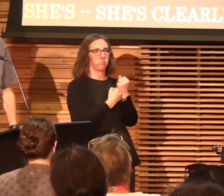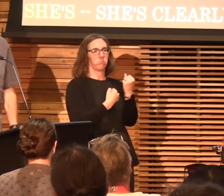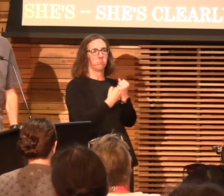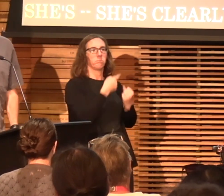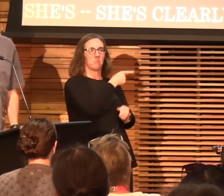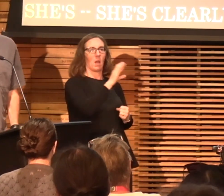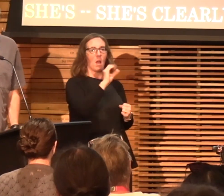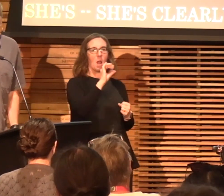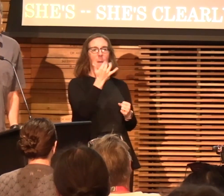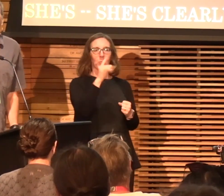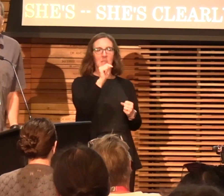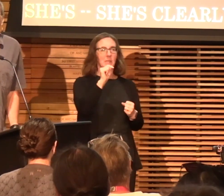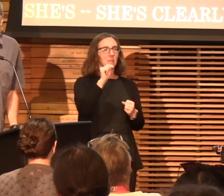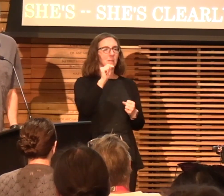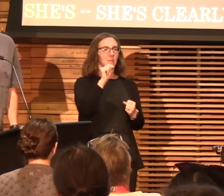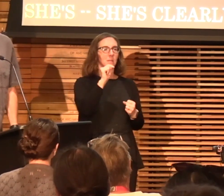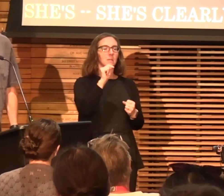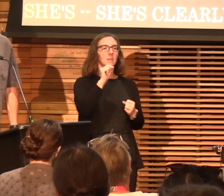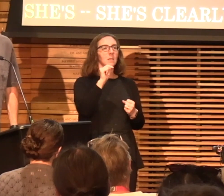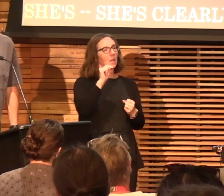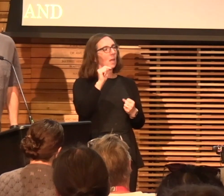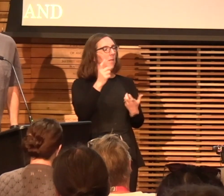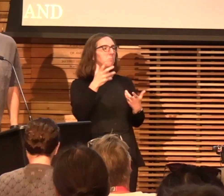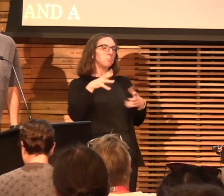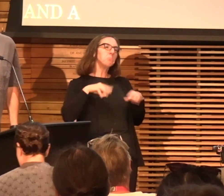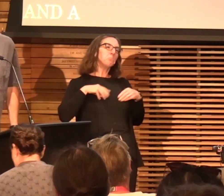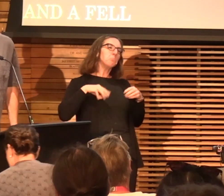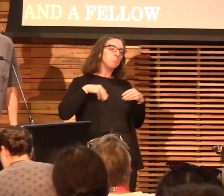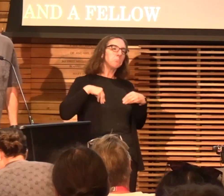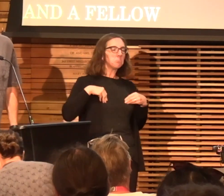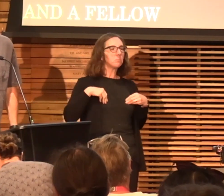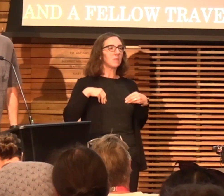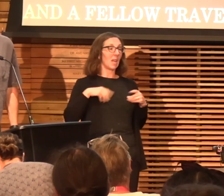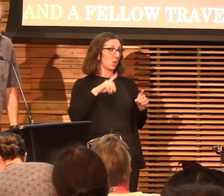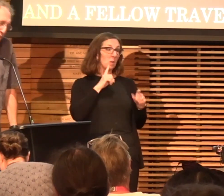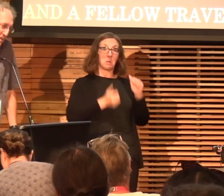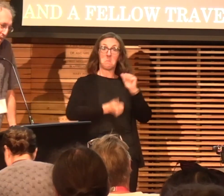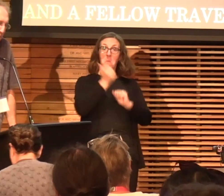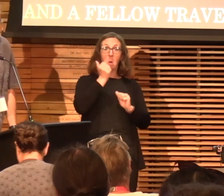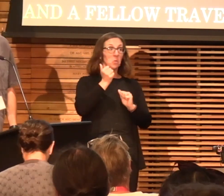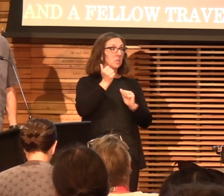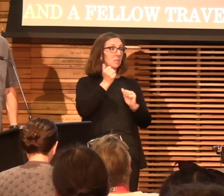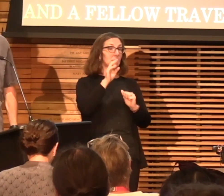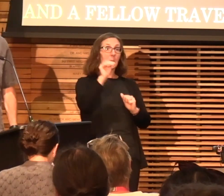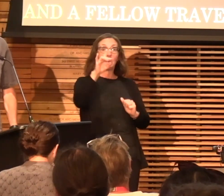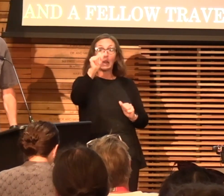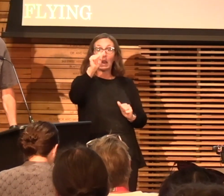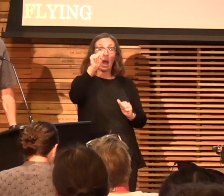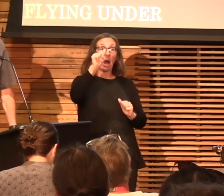And mostly, this is flying under the radar of the media. The FBI is paying attention.